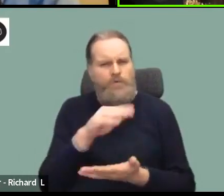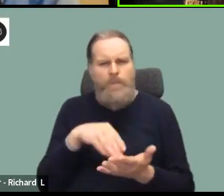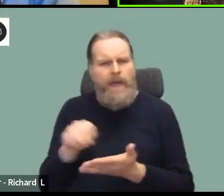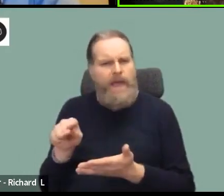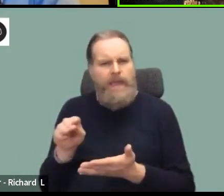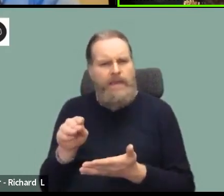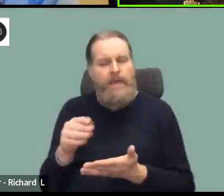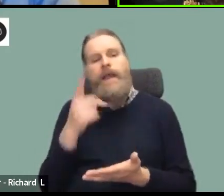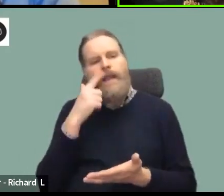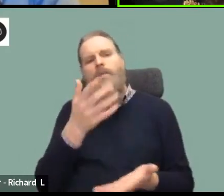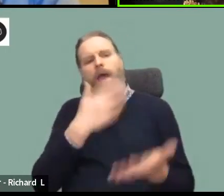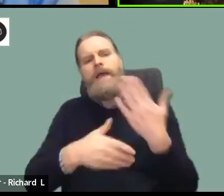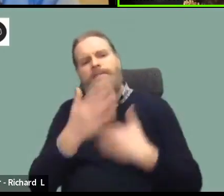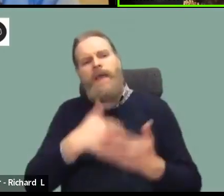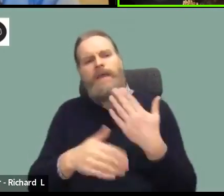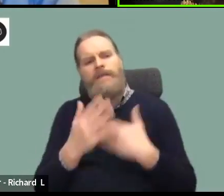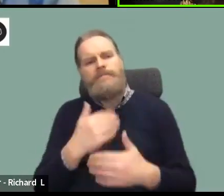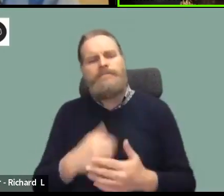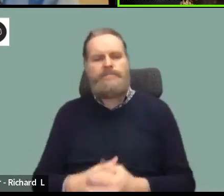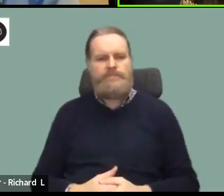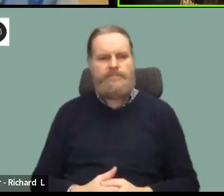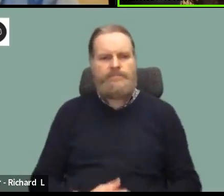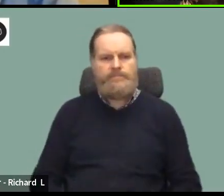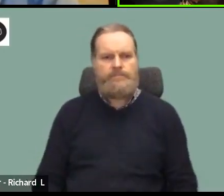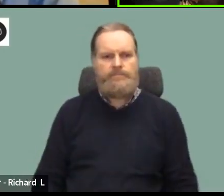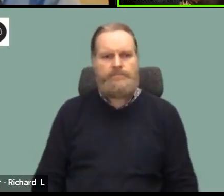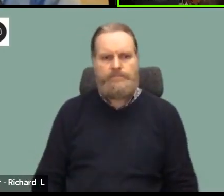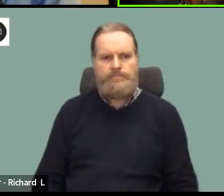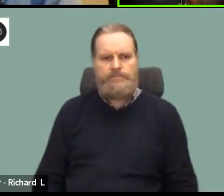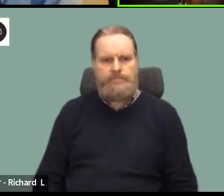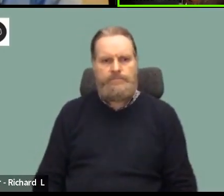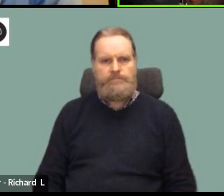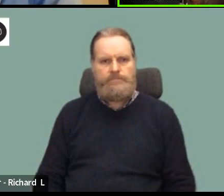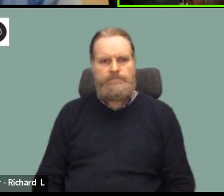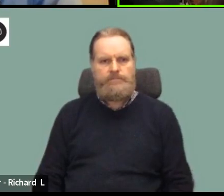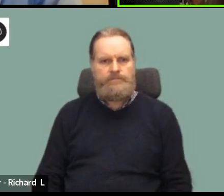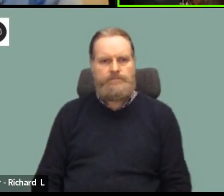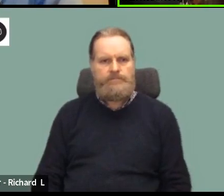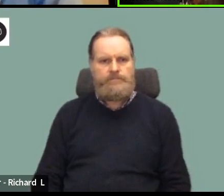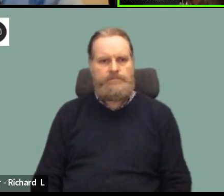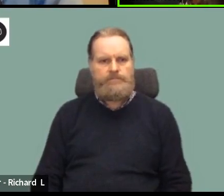outset. outset, hidden somebody on mute